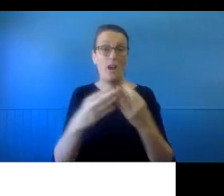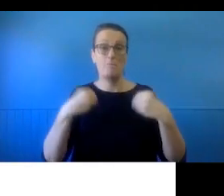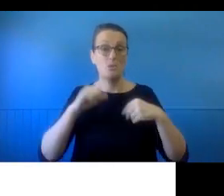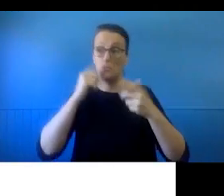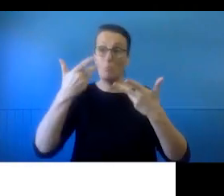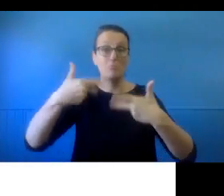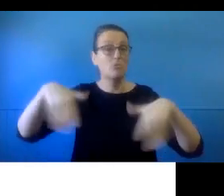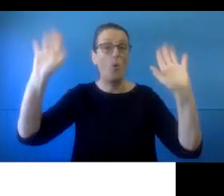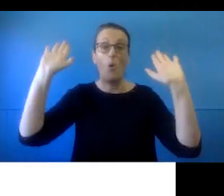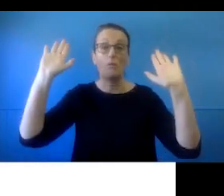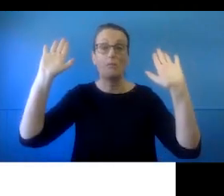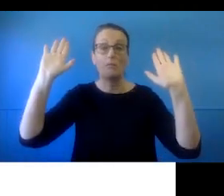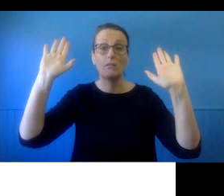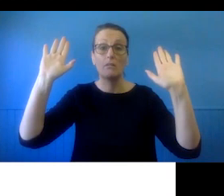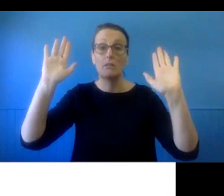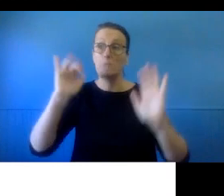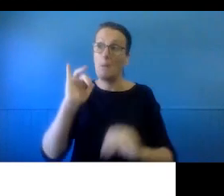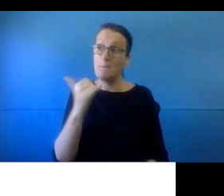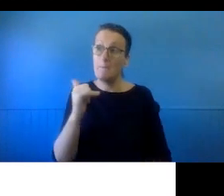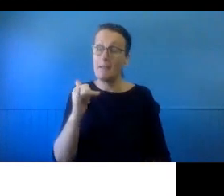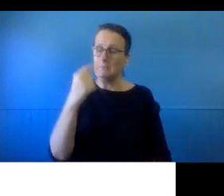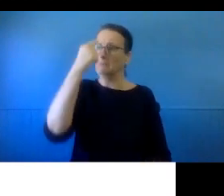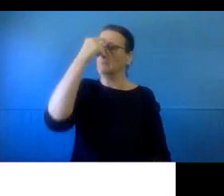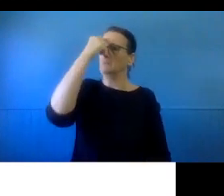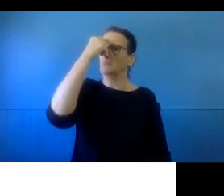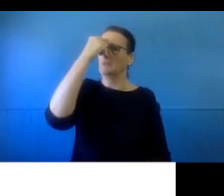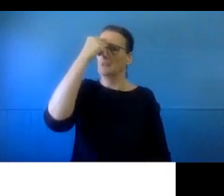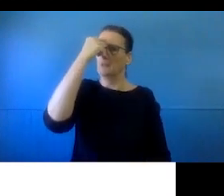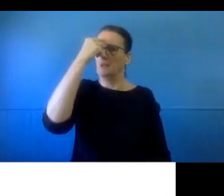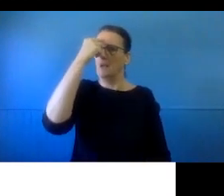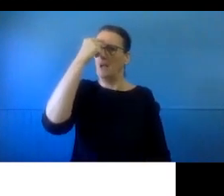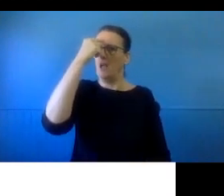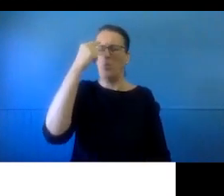current form. It sort of just brought me down to my seat and got